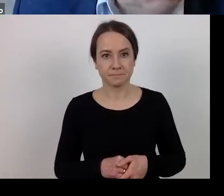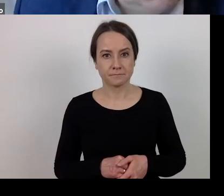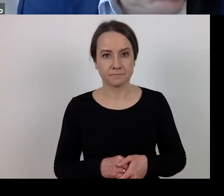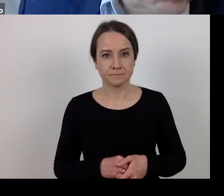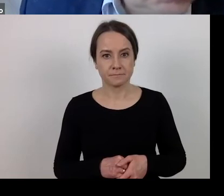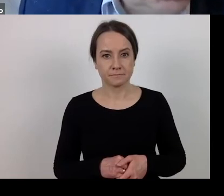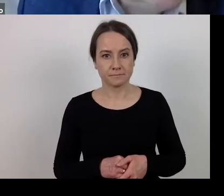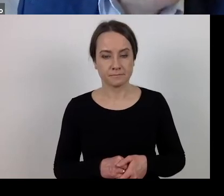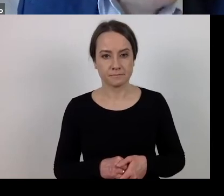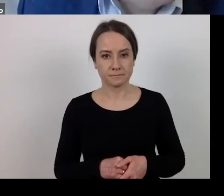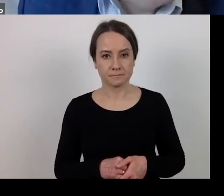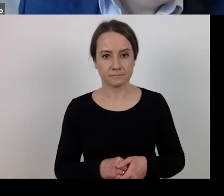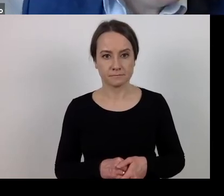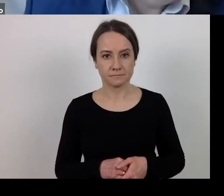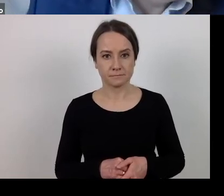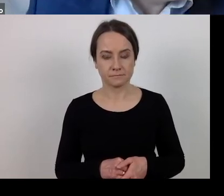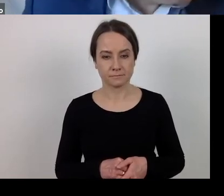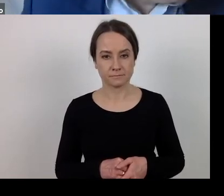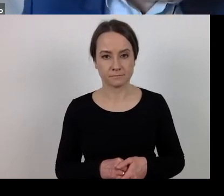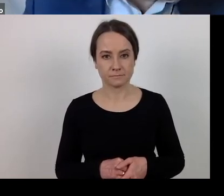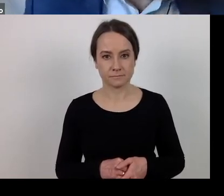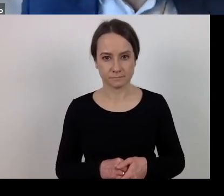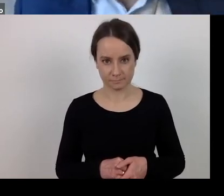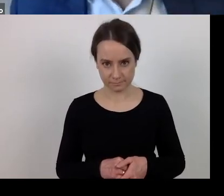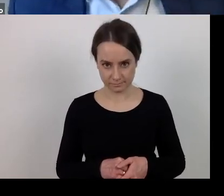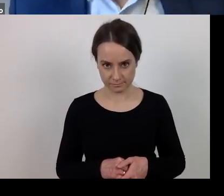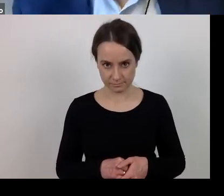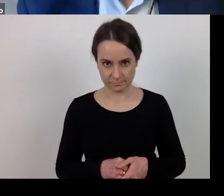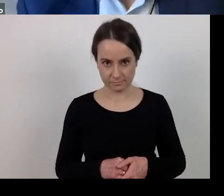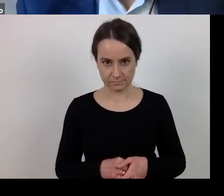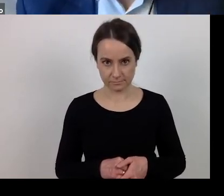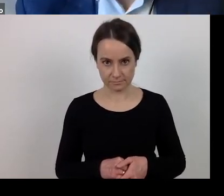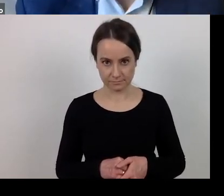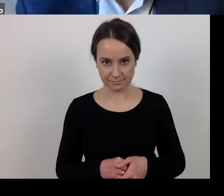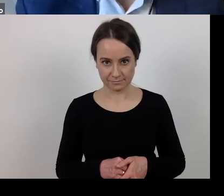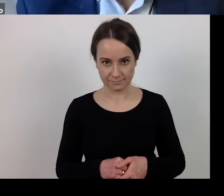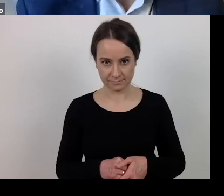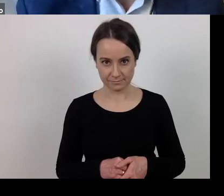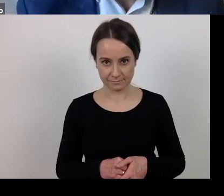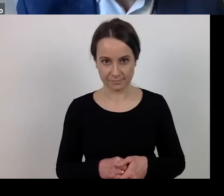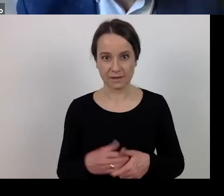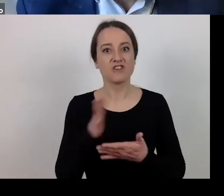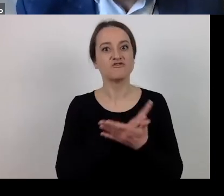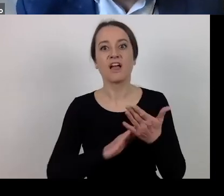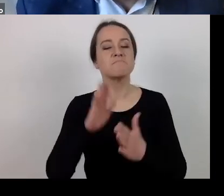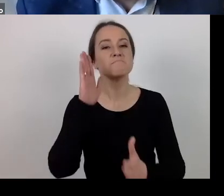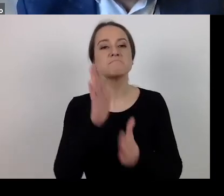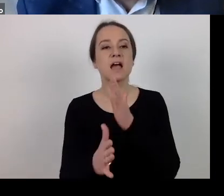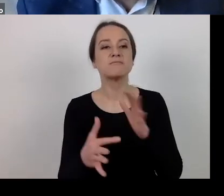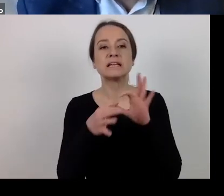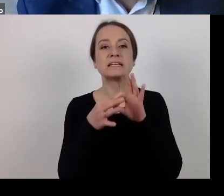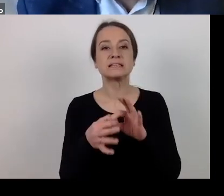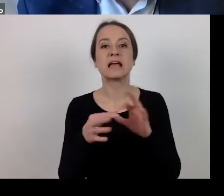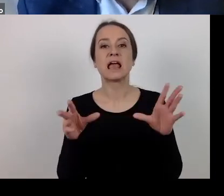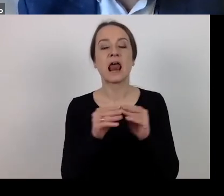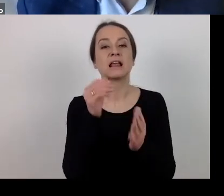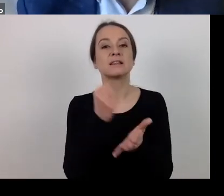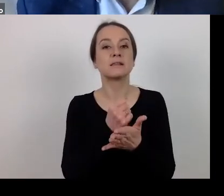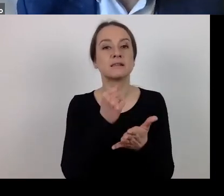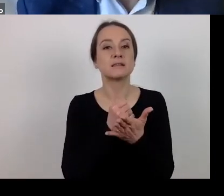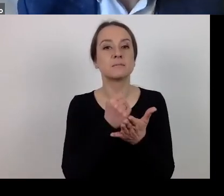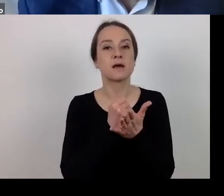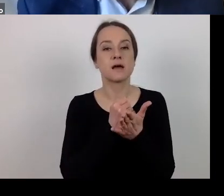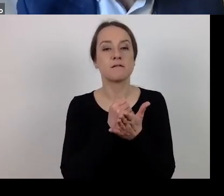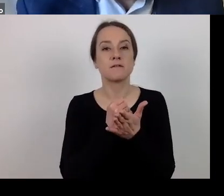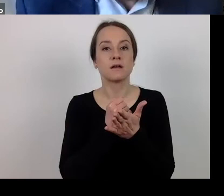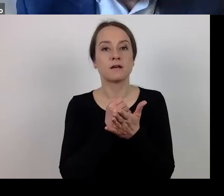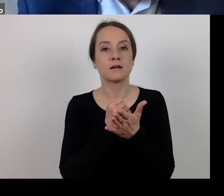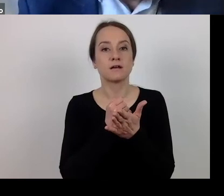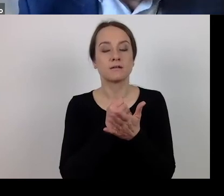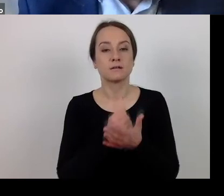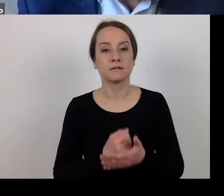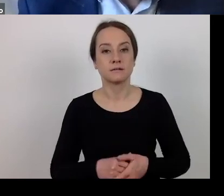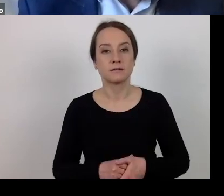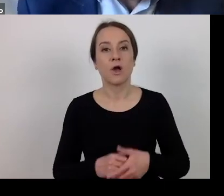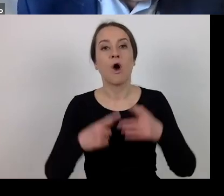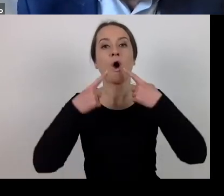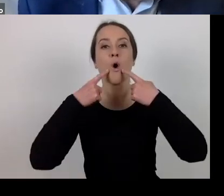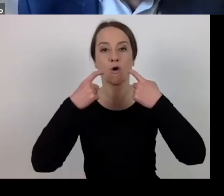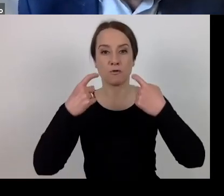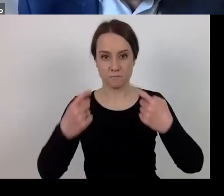related to beneficiary liability.